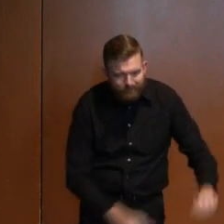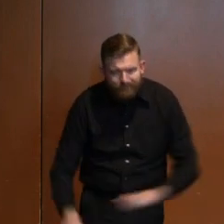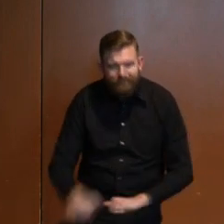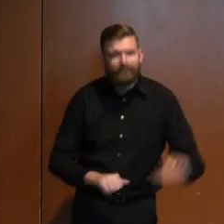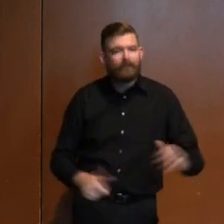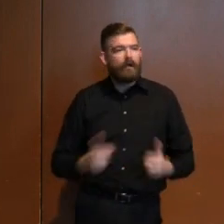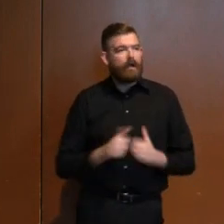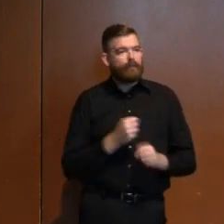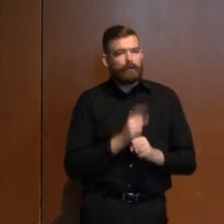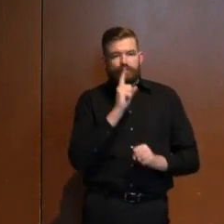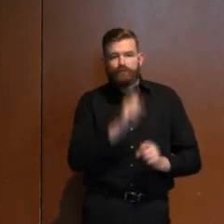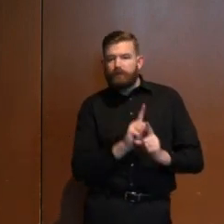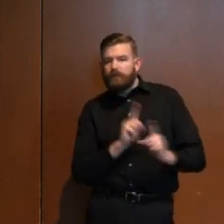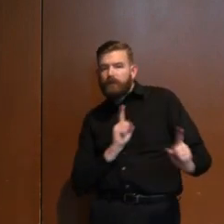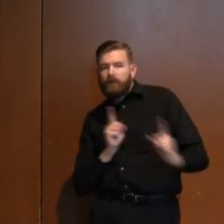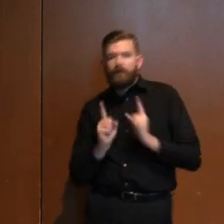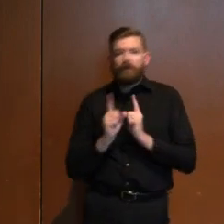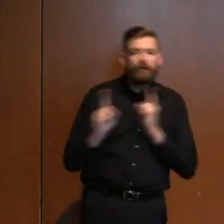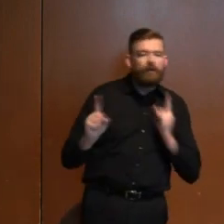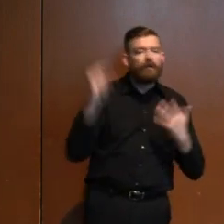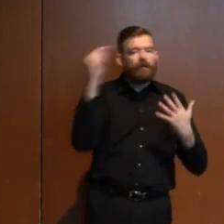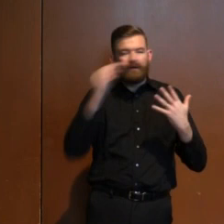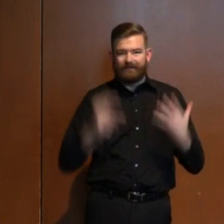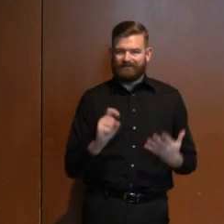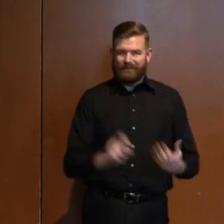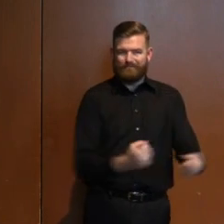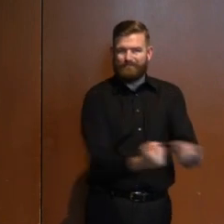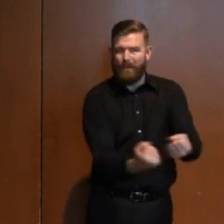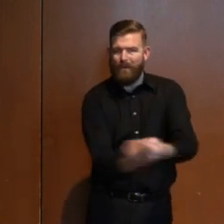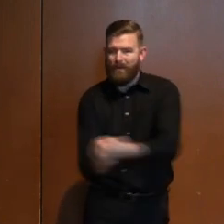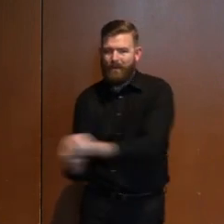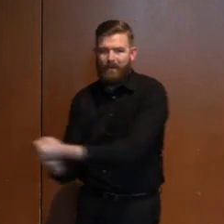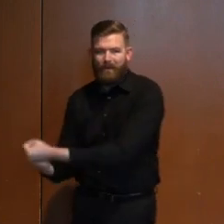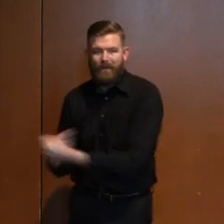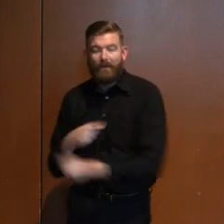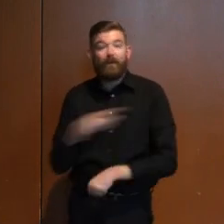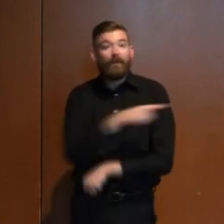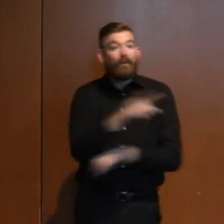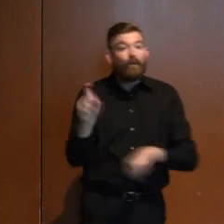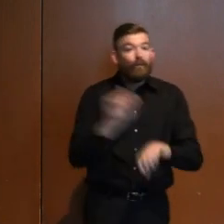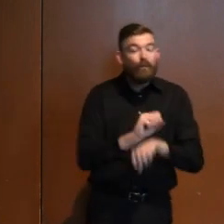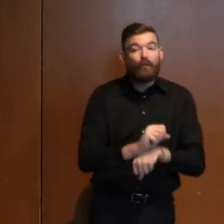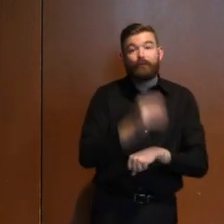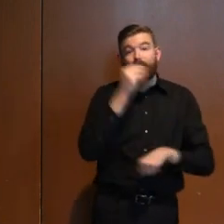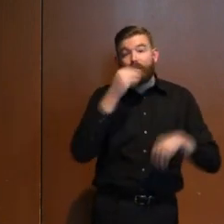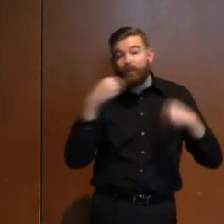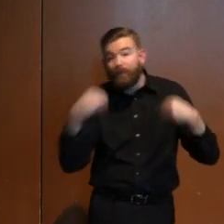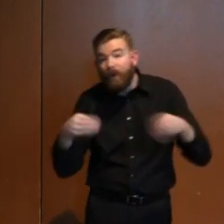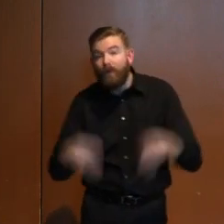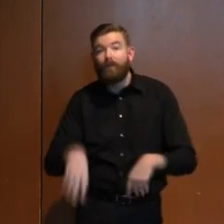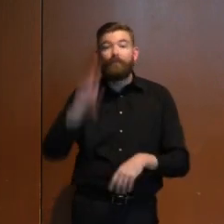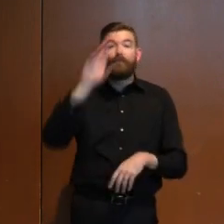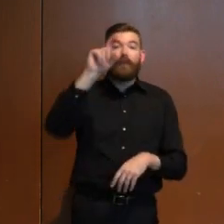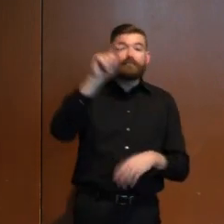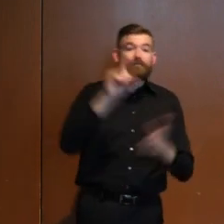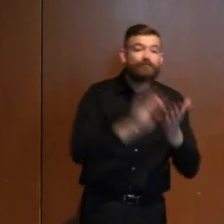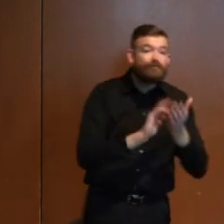AS WIPING DOWN SURFACES AND CONVEYOR BELTS AND KEEPING DISTANCE AND HAND HYGIENE ETC. YOU KNOW THESE FOLKS WANT AS